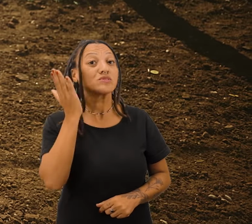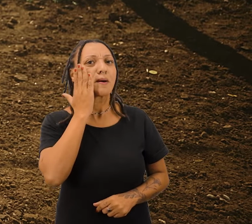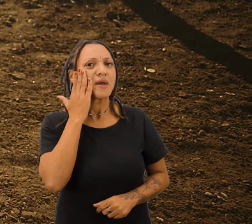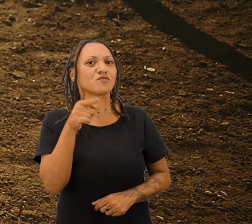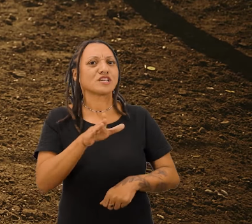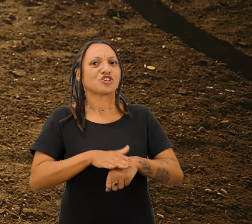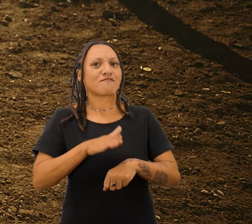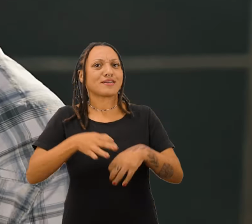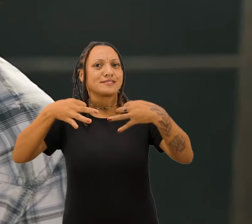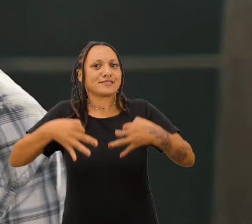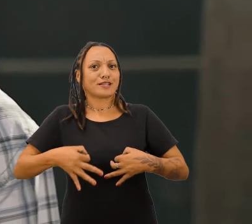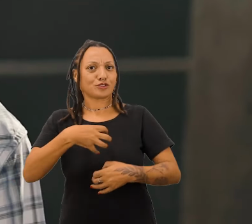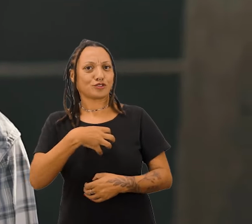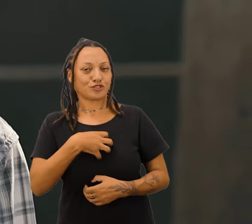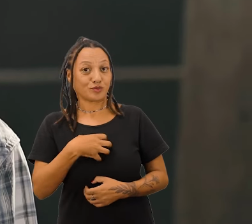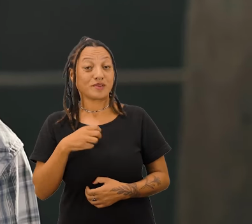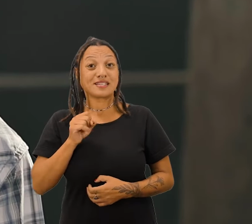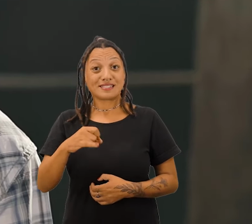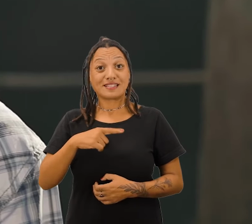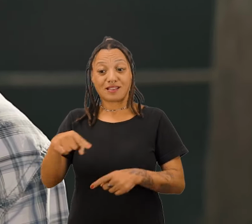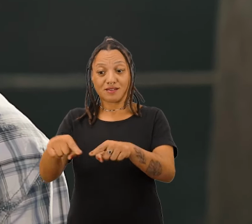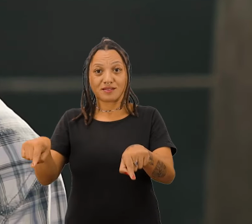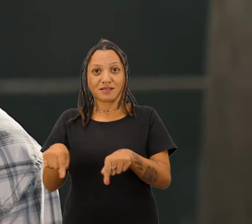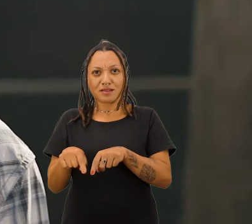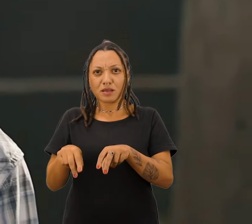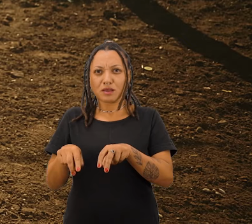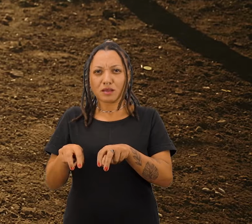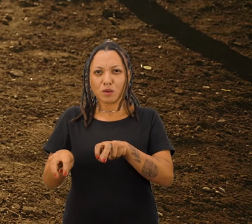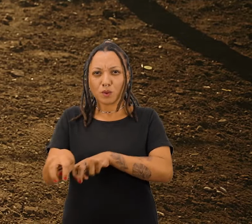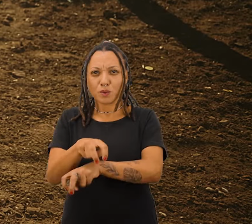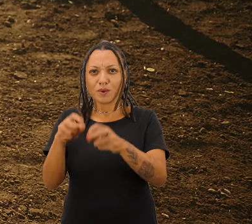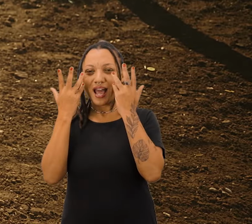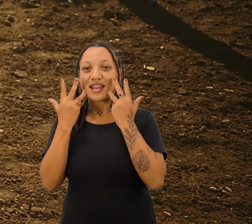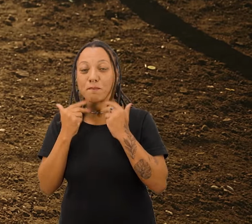It’s good to know that your livestock farming is already intensive. Did you know that, when livestock farming is intensive,